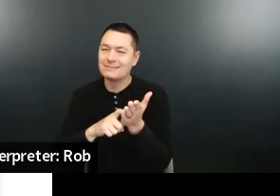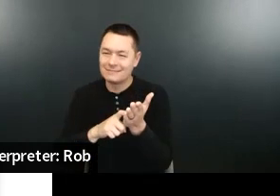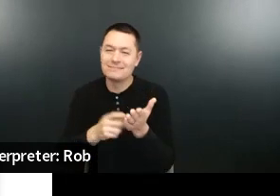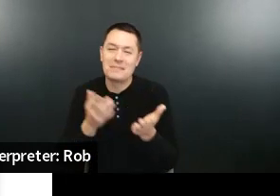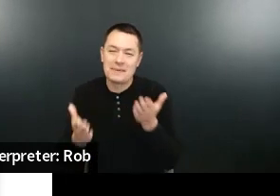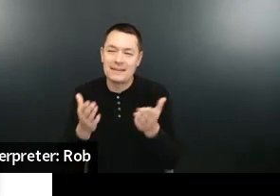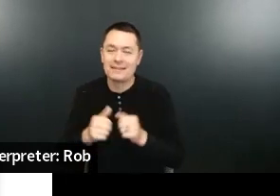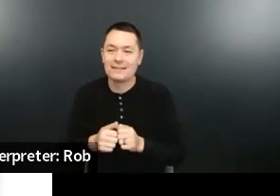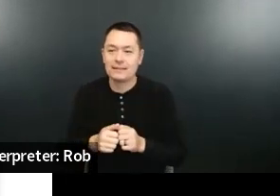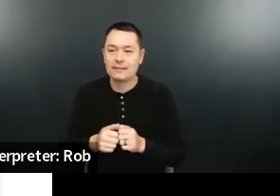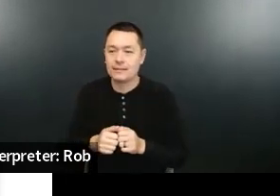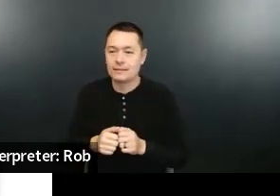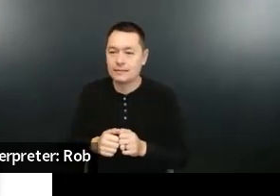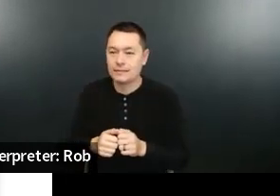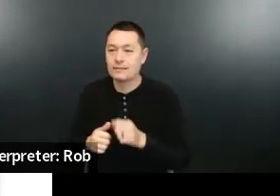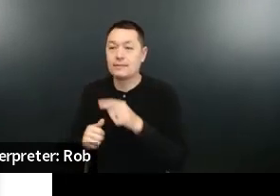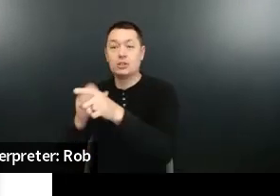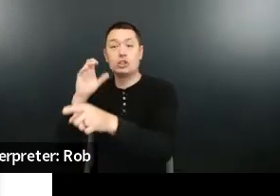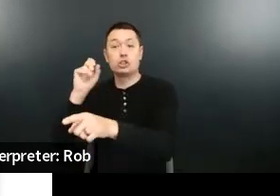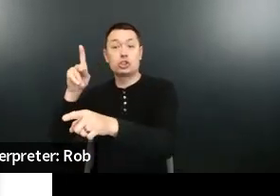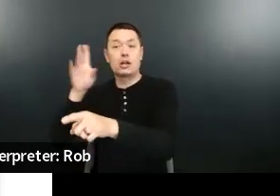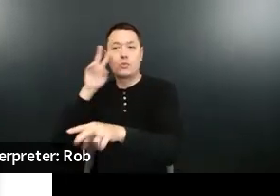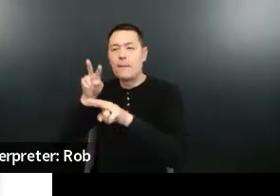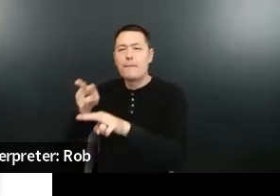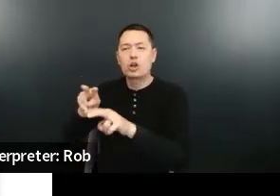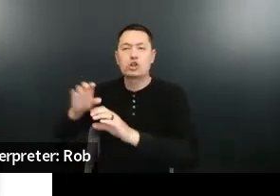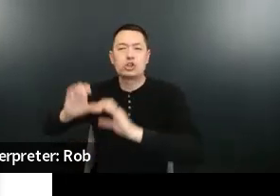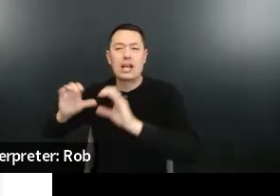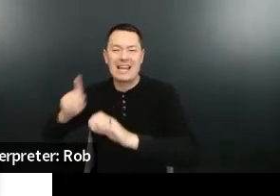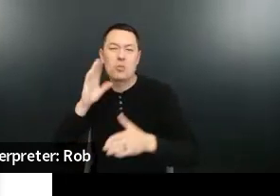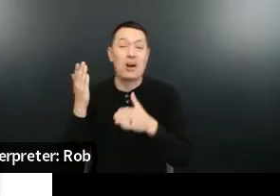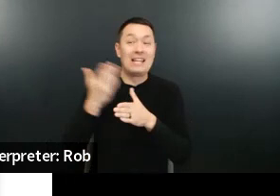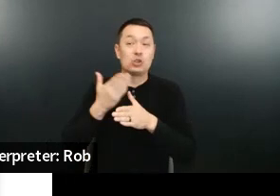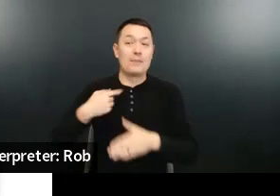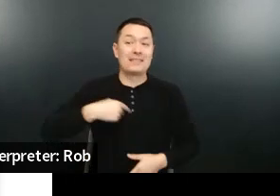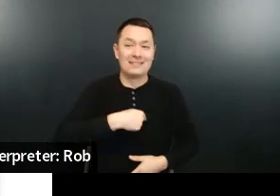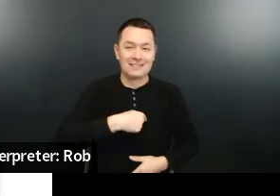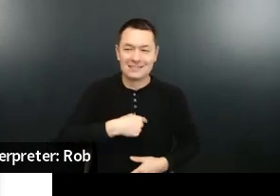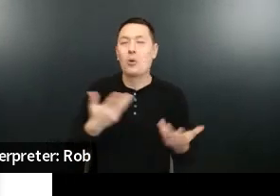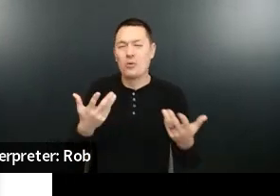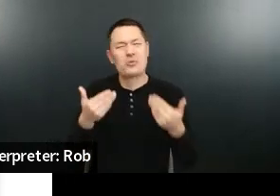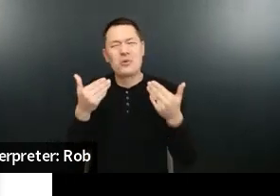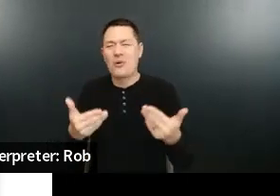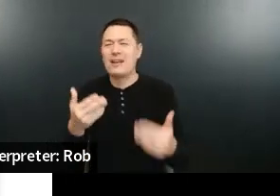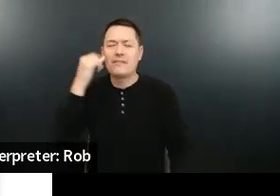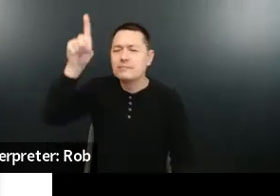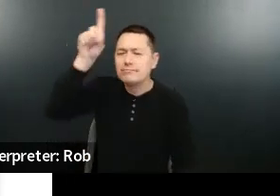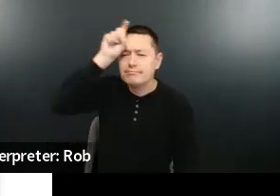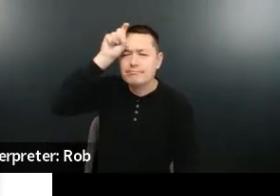monitoring the chat and kind of interrupting us as we go. So feel free to type in a question or raise your hand.